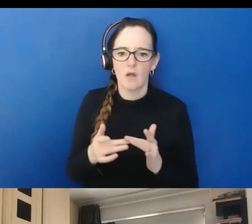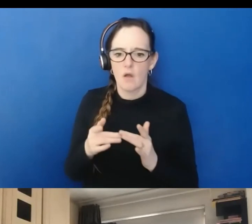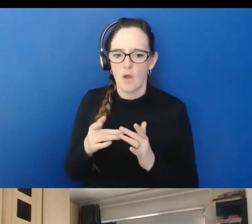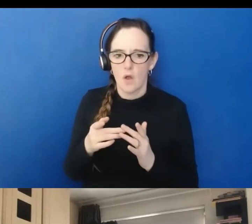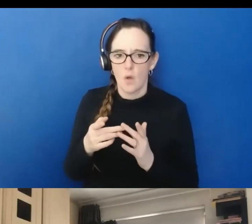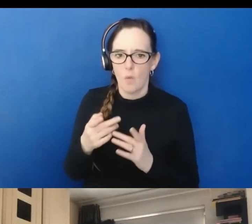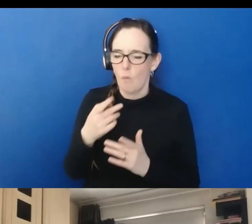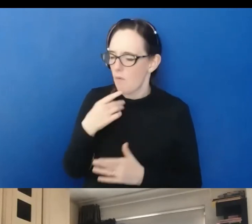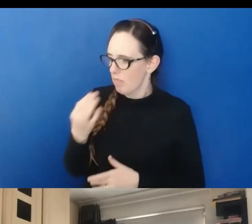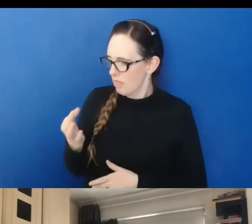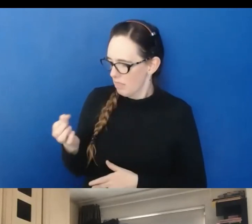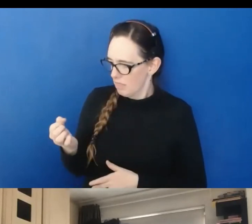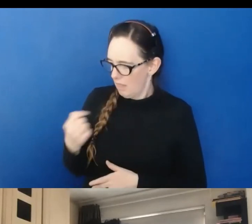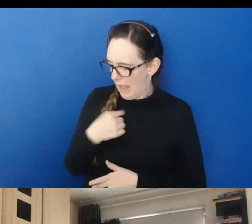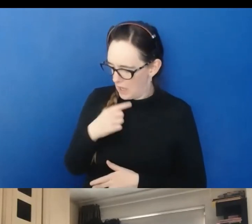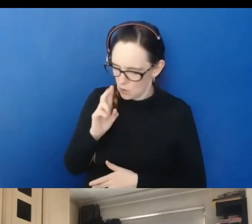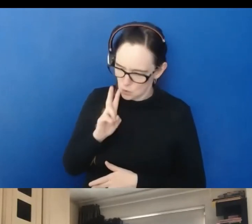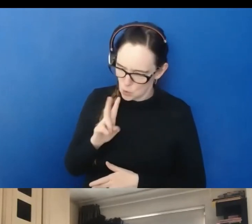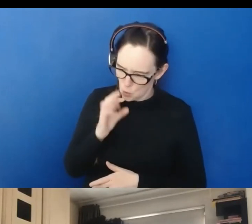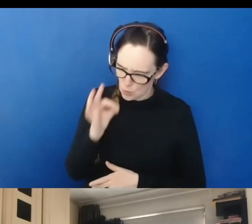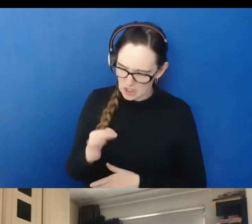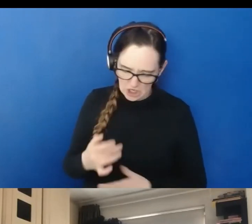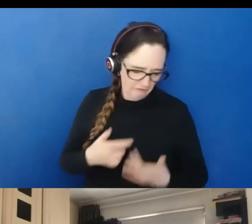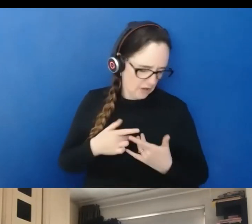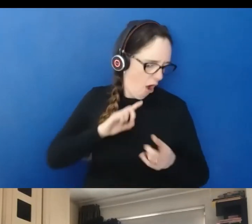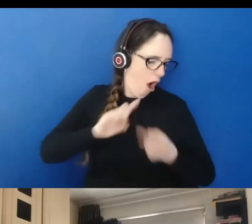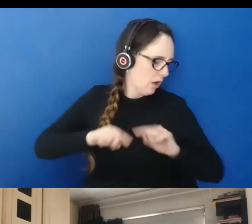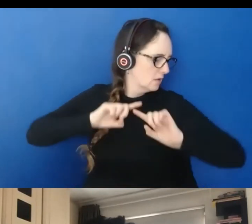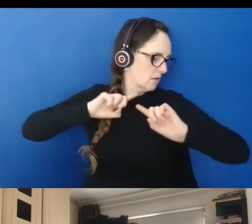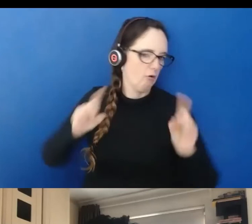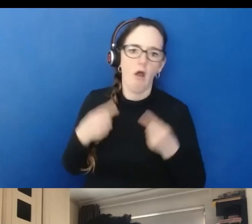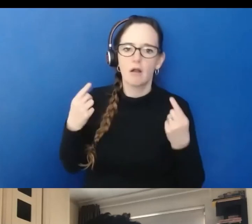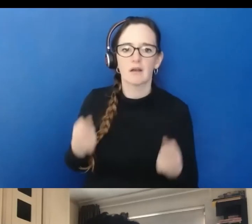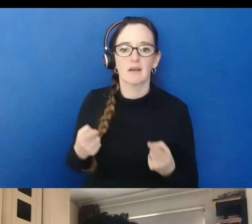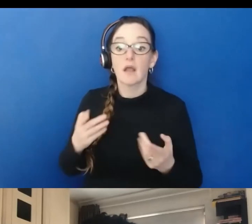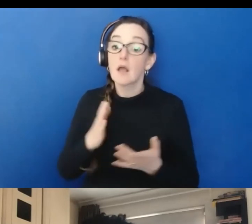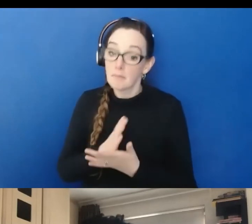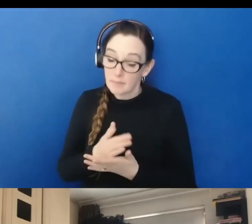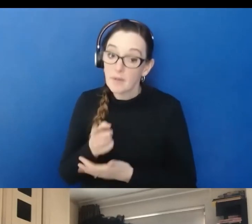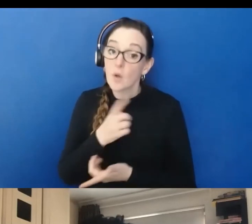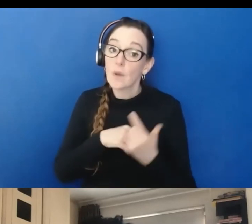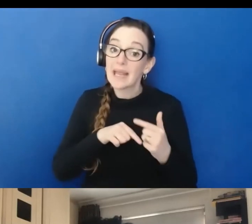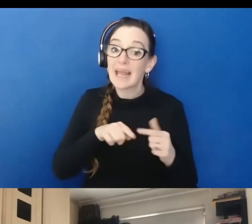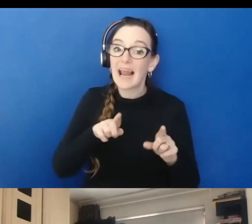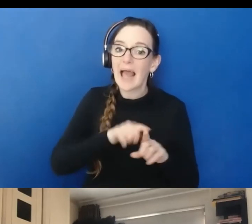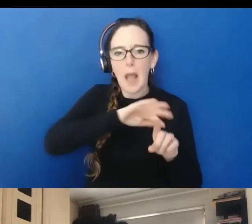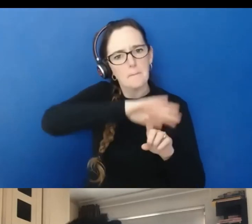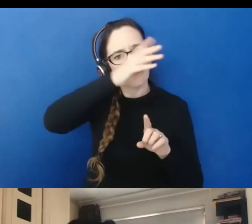And just to say I think we've thought of it as a mountain that's not possible to get to the top of but we can try a few different routes around